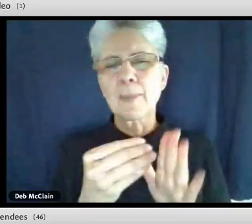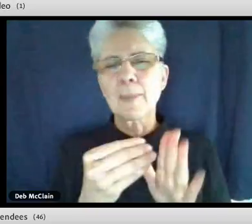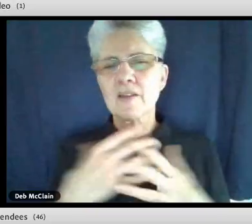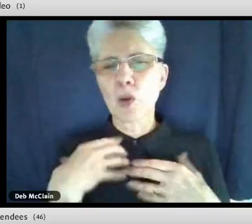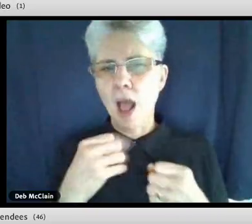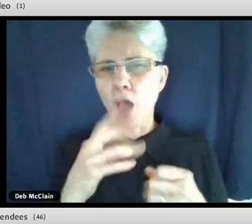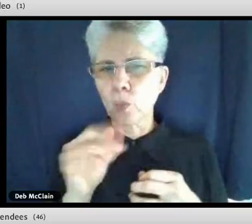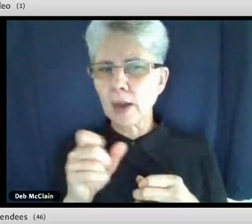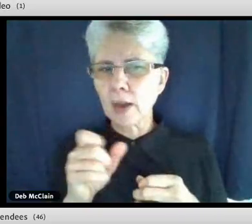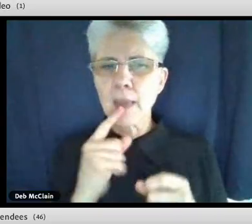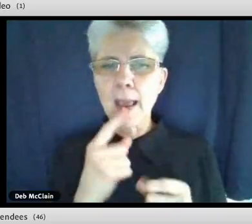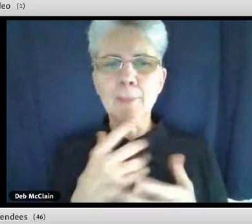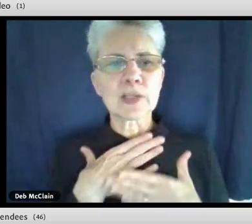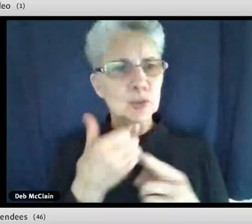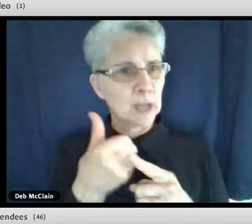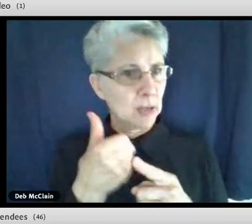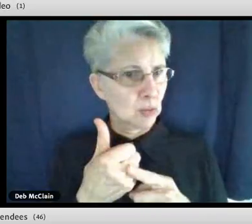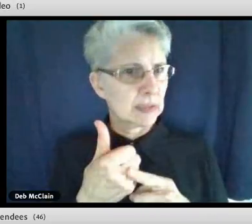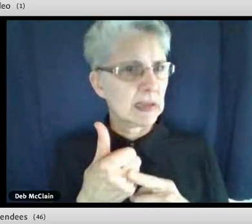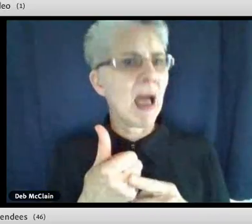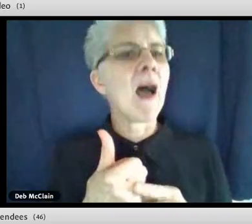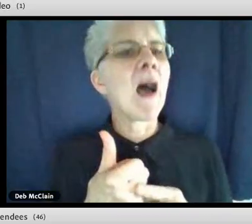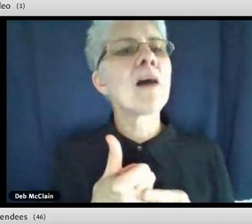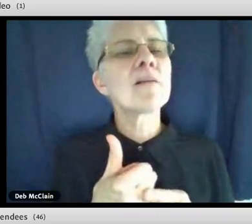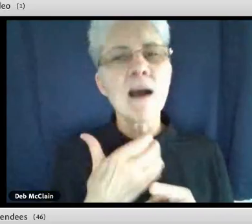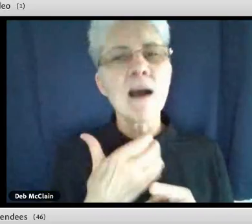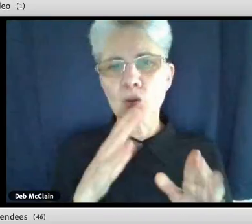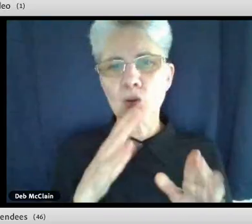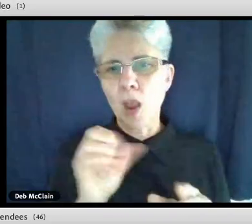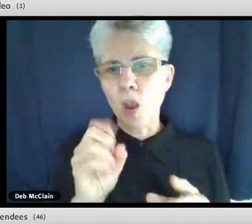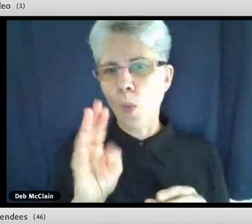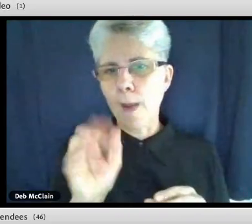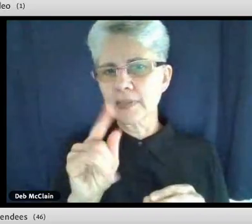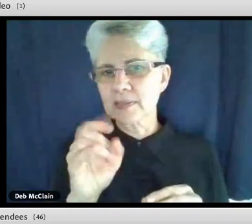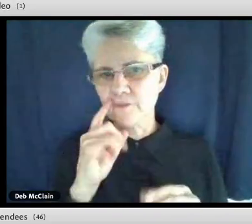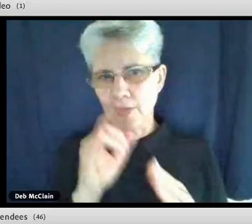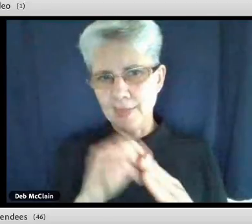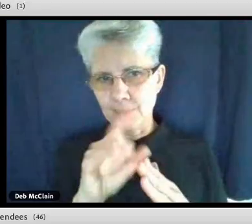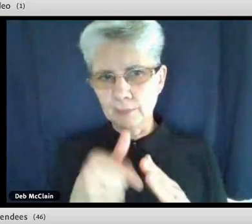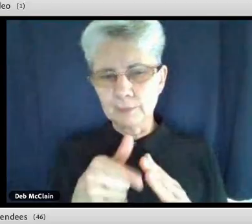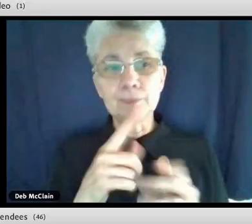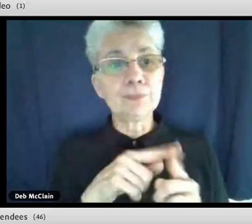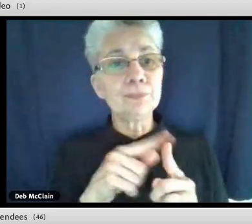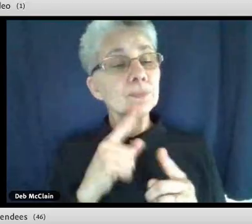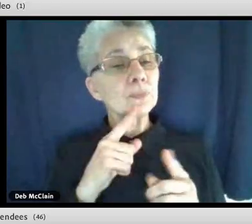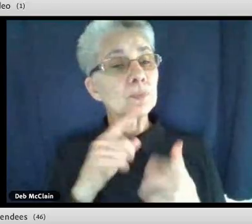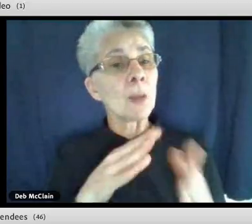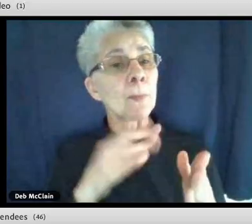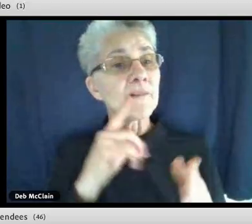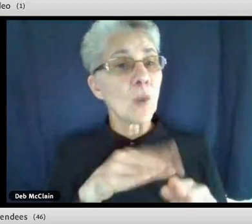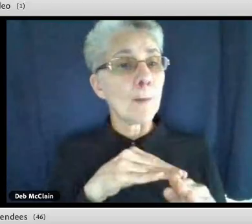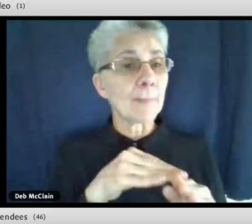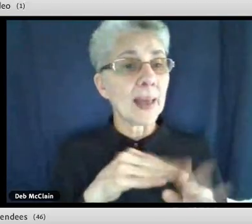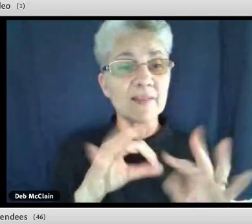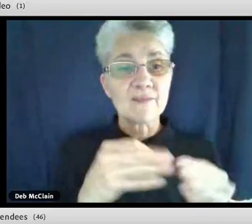You want to be able to entertain yourself. I've got a great website for that later, and you want to prepare for pets and family members.